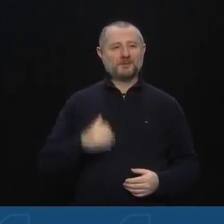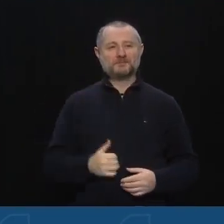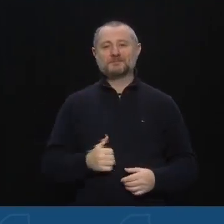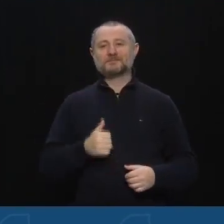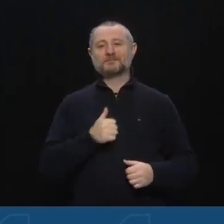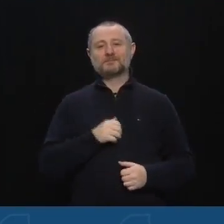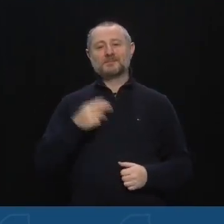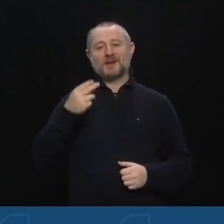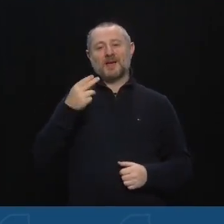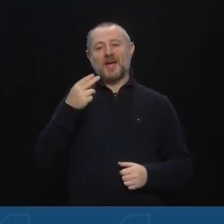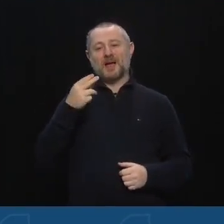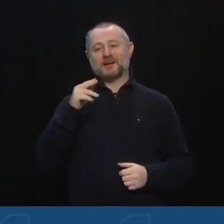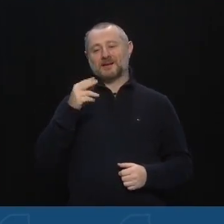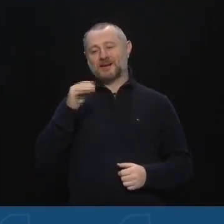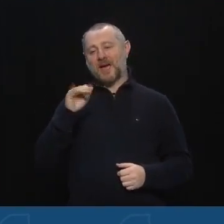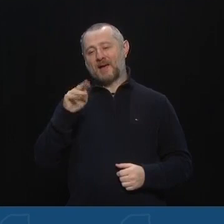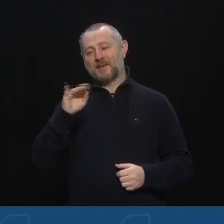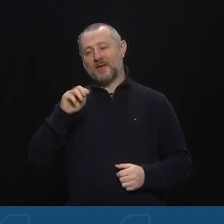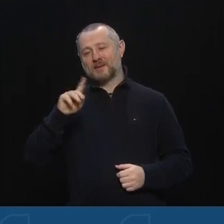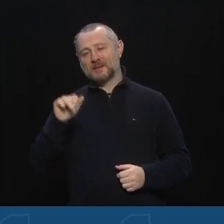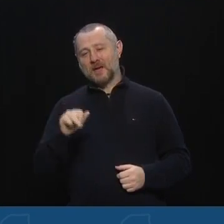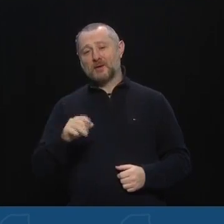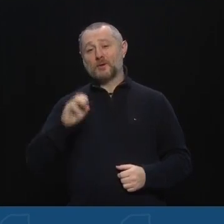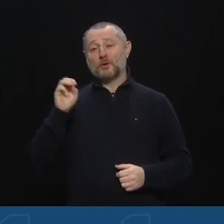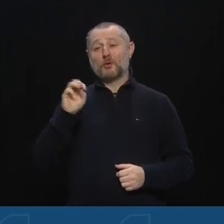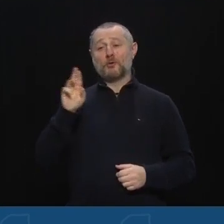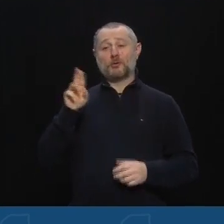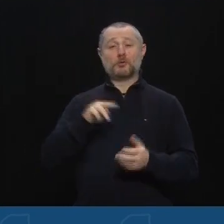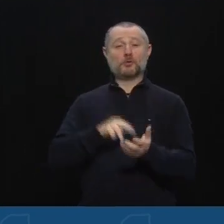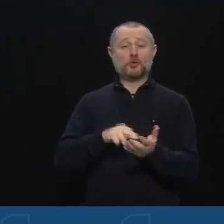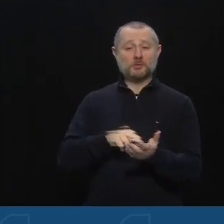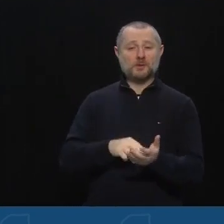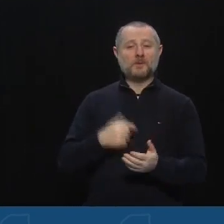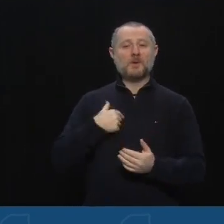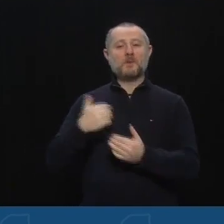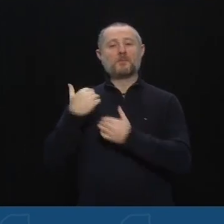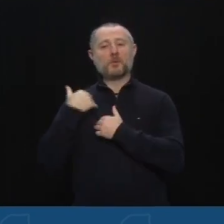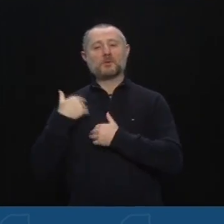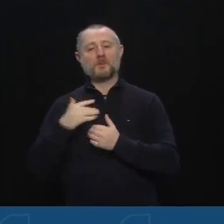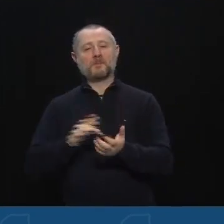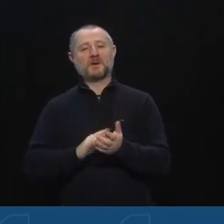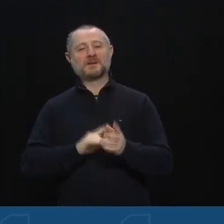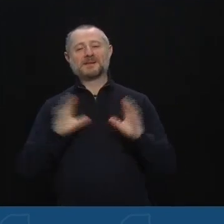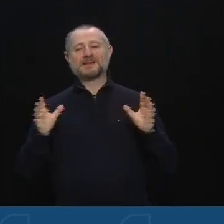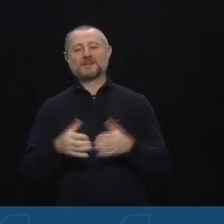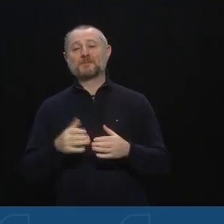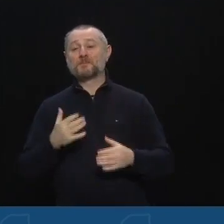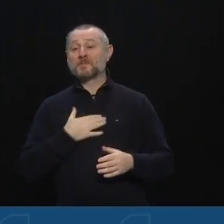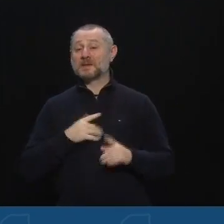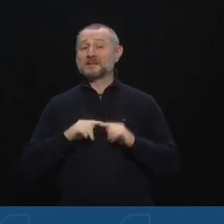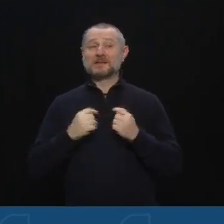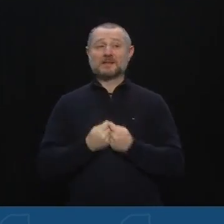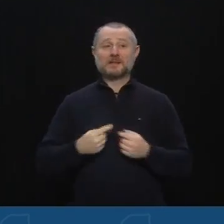GOOD MORNING. I'M U.S. ARMY CAPTAIN ELIZABETH HIGH RISING E ER, A NURSE AND AN OFFICER